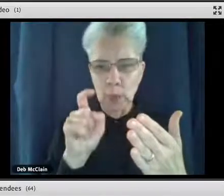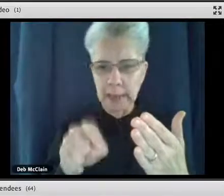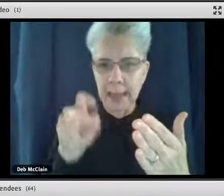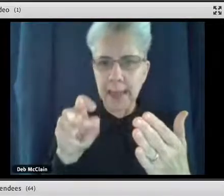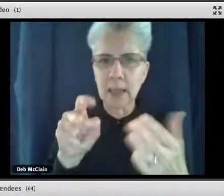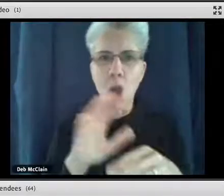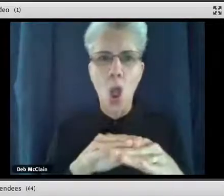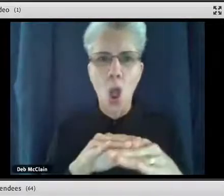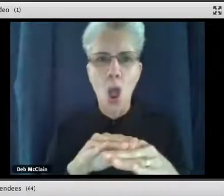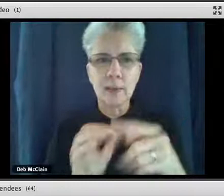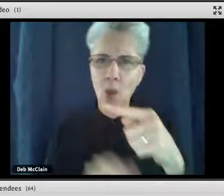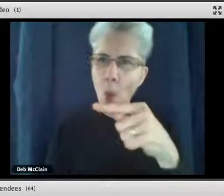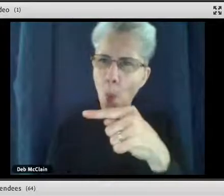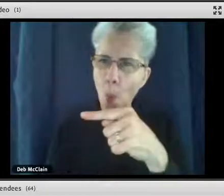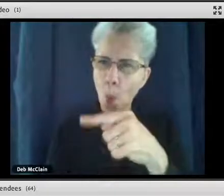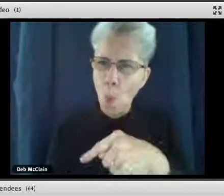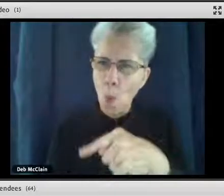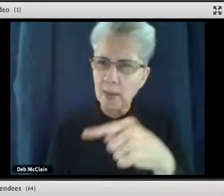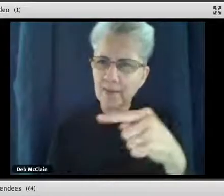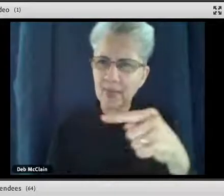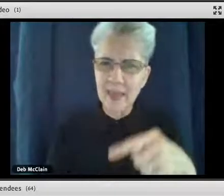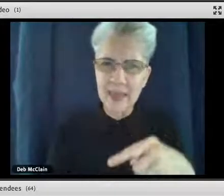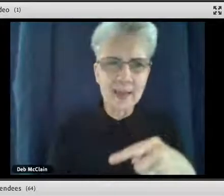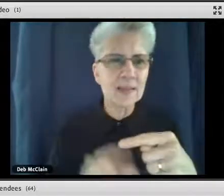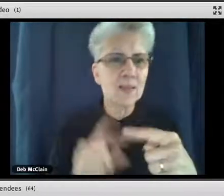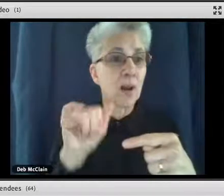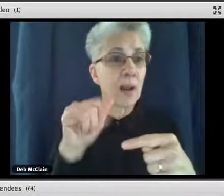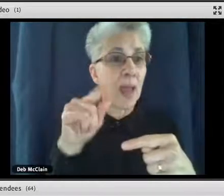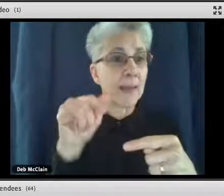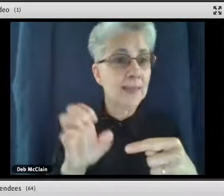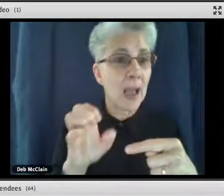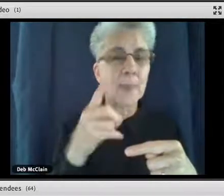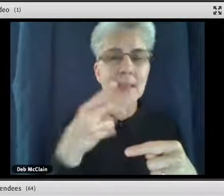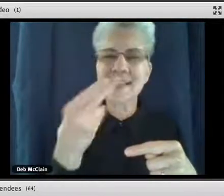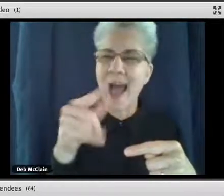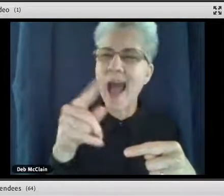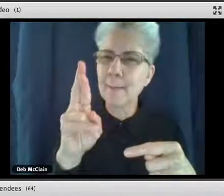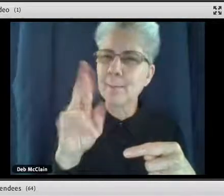if you click on one of these mnemonic -- Select type, for example, it is hyperlinks.